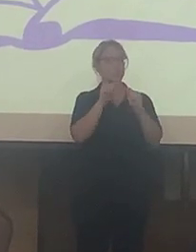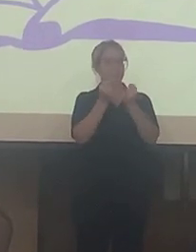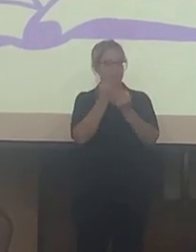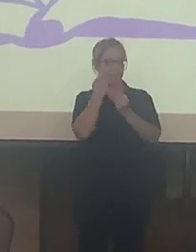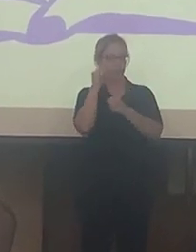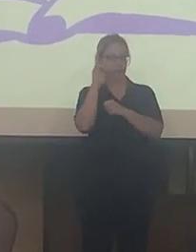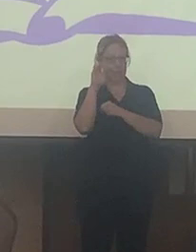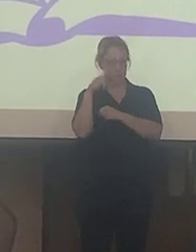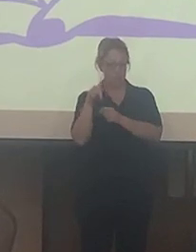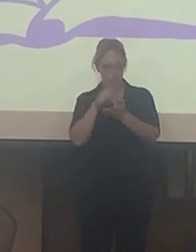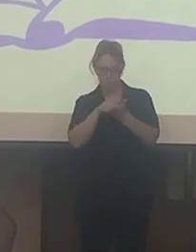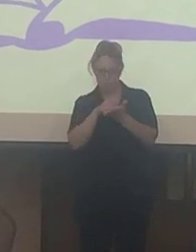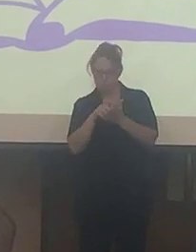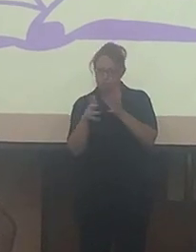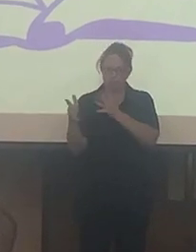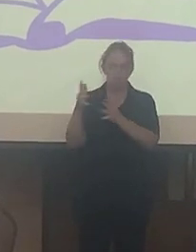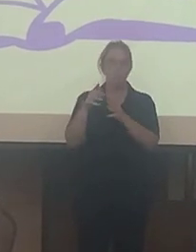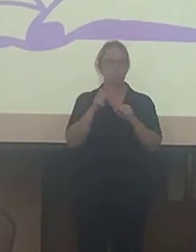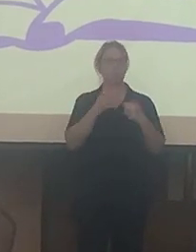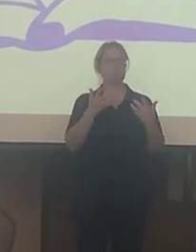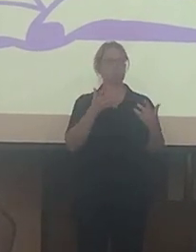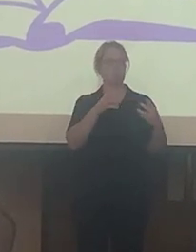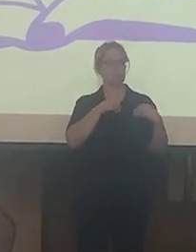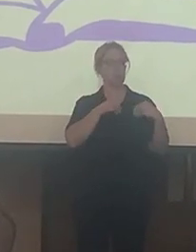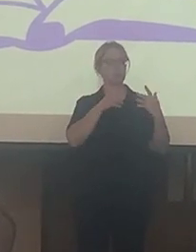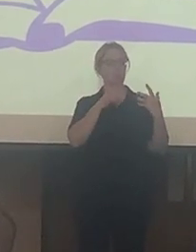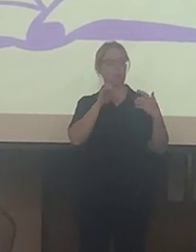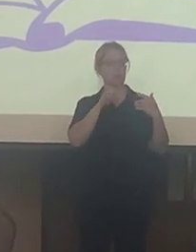become eligible and you're sitting down to write the iep the one thing that we've been